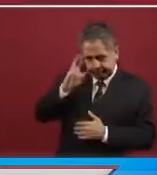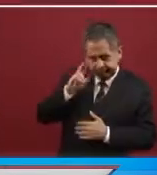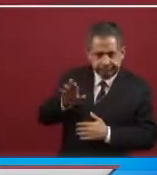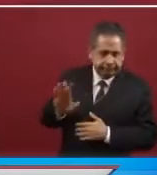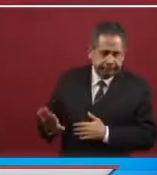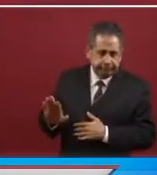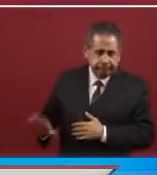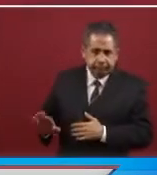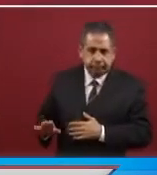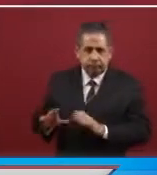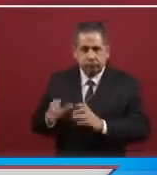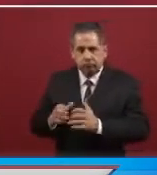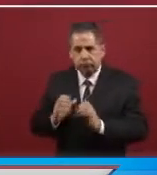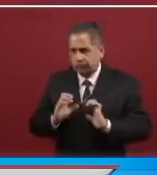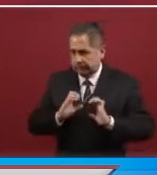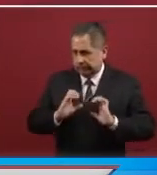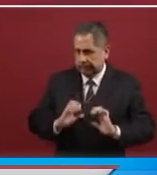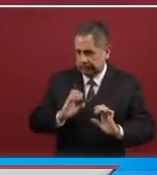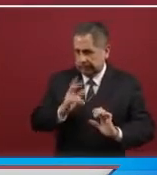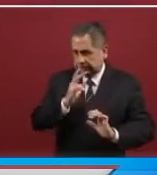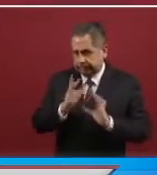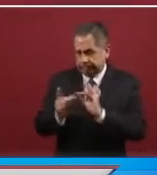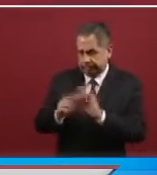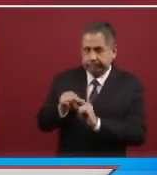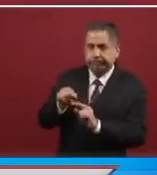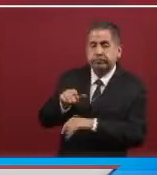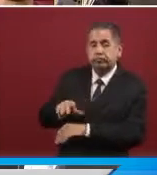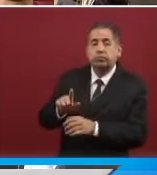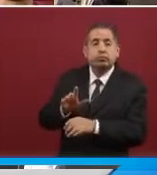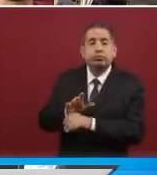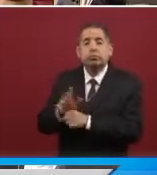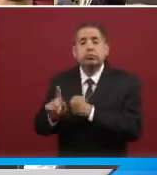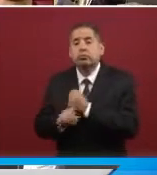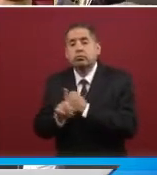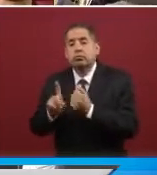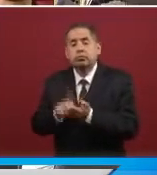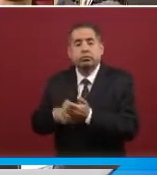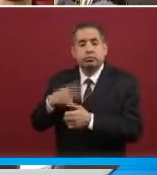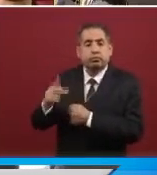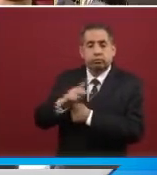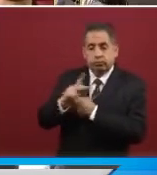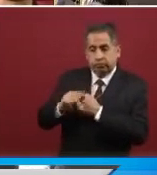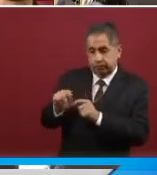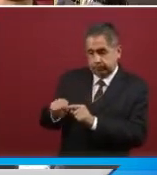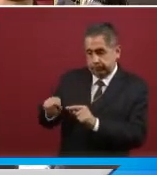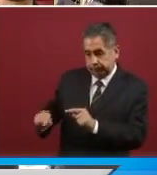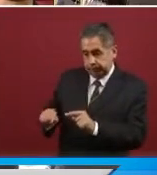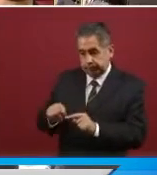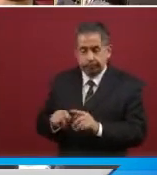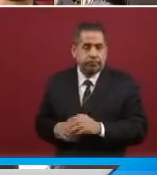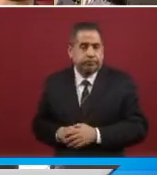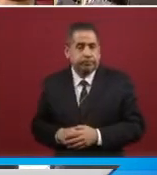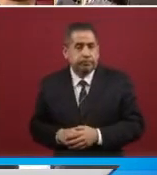The people who are migrating are people who show despair due to lack of employment and insecurity, in order to find a better life